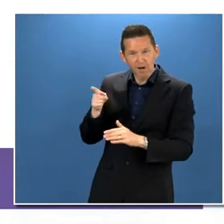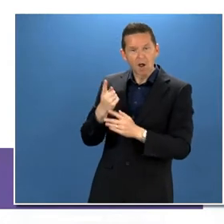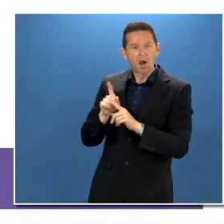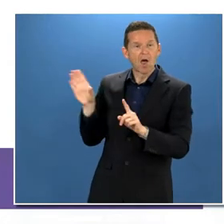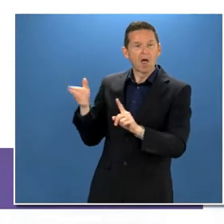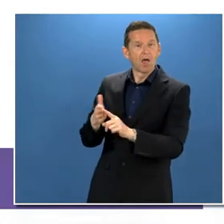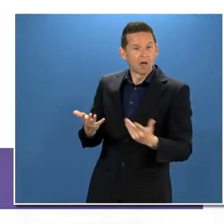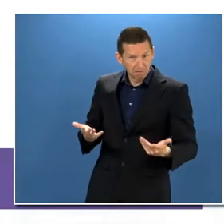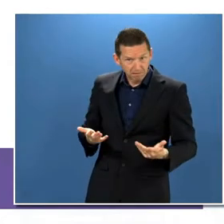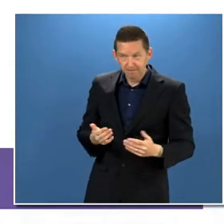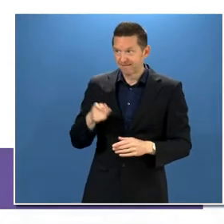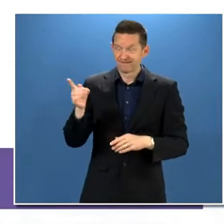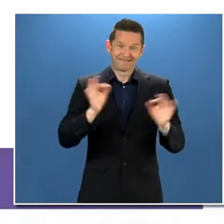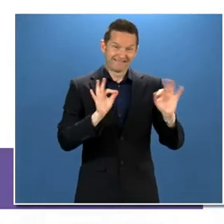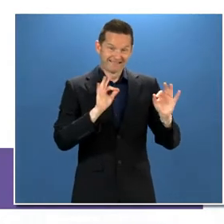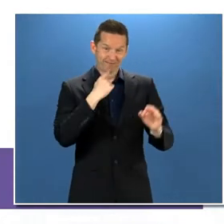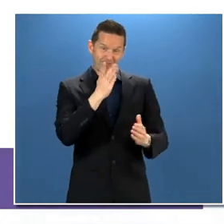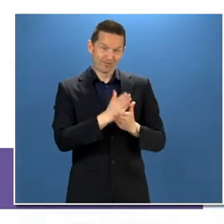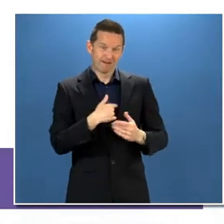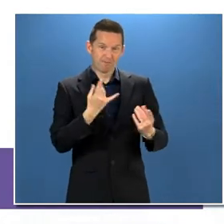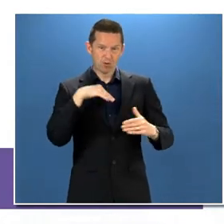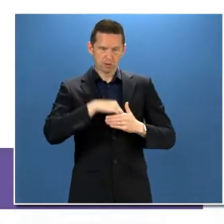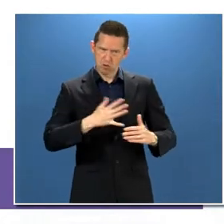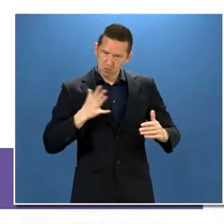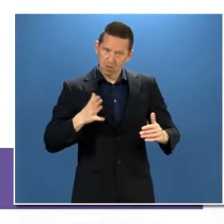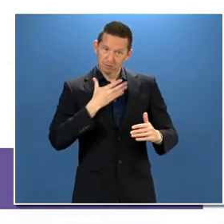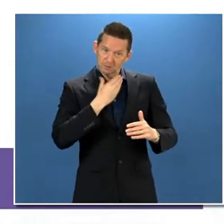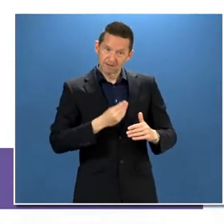I didn't have a burning passion to be a lawyer. I wanted to be a doctor.